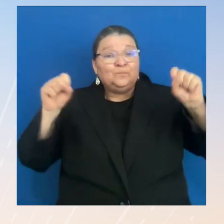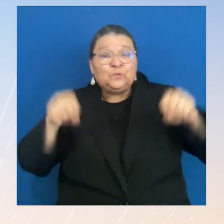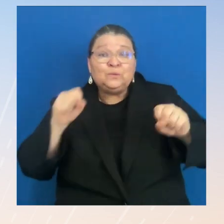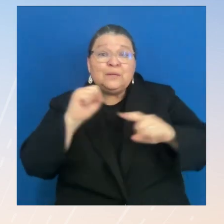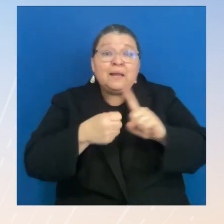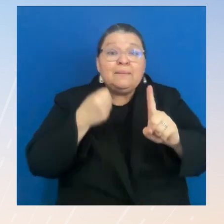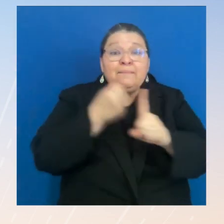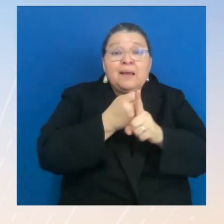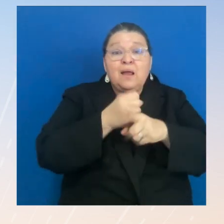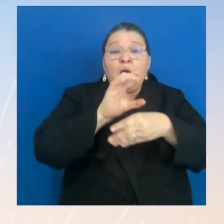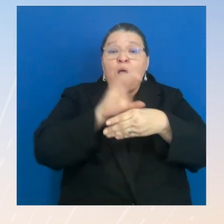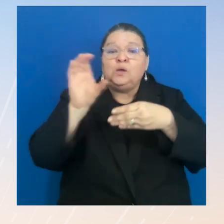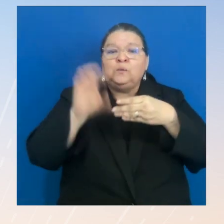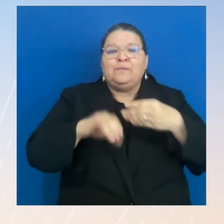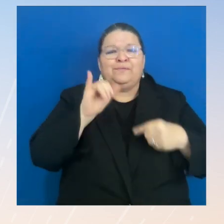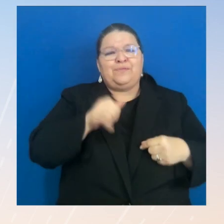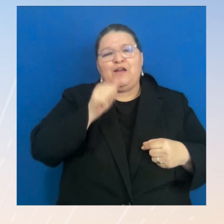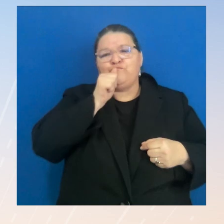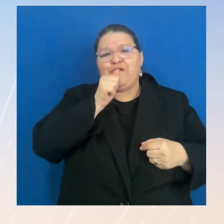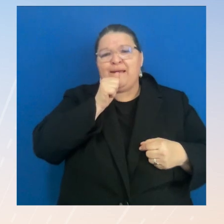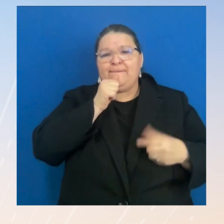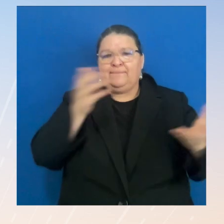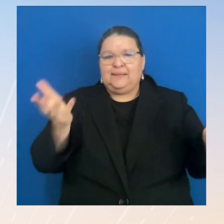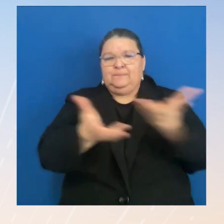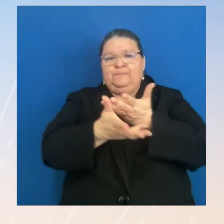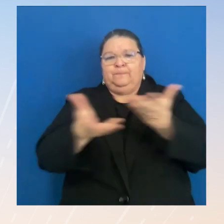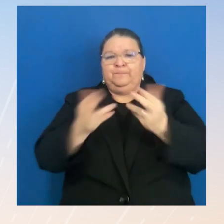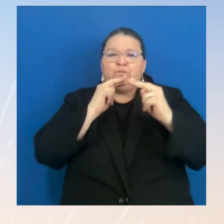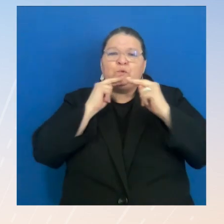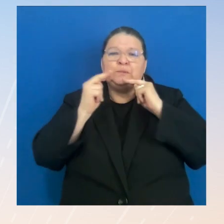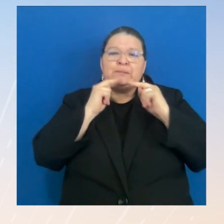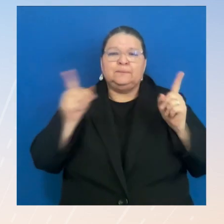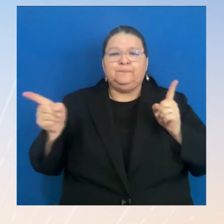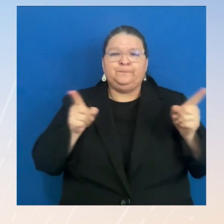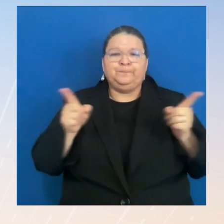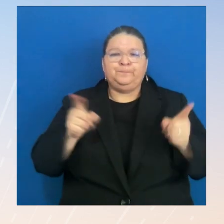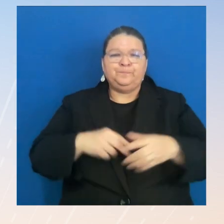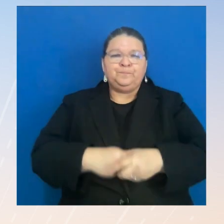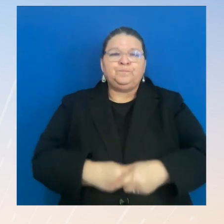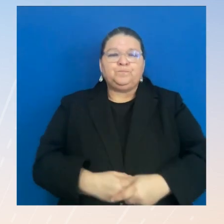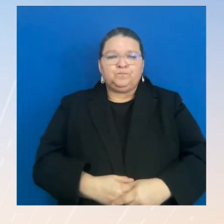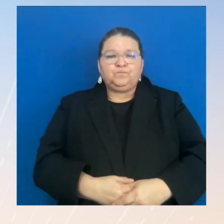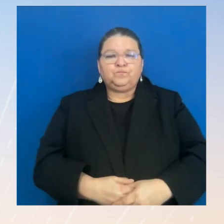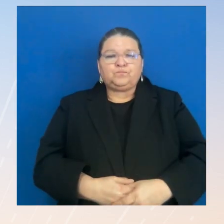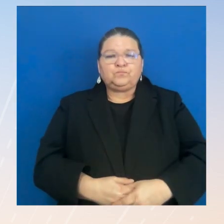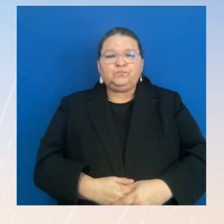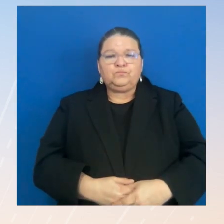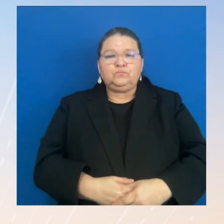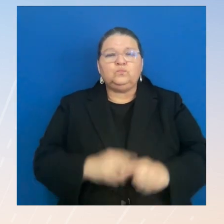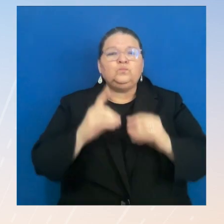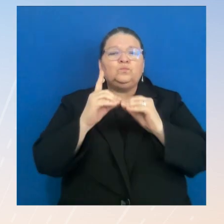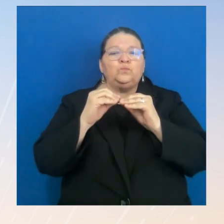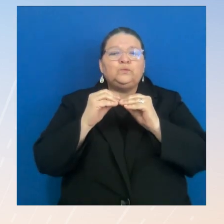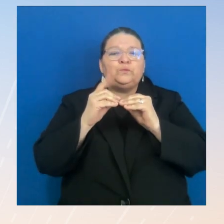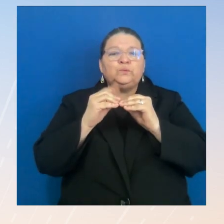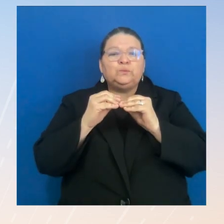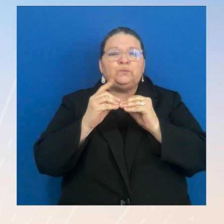at this point. The Press: One last one on Zelenskyy tomorrow. It sounds like, you know, we're pretty dug in on our position when it comes to the no-fly zone,